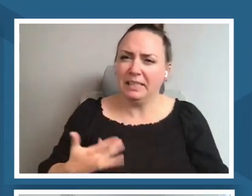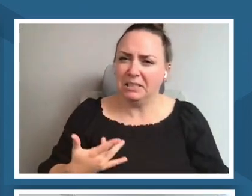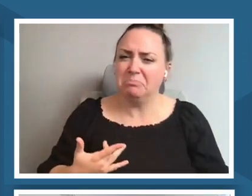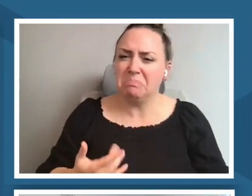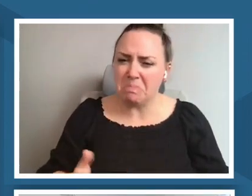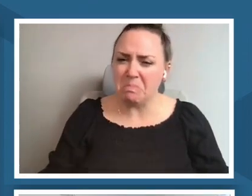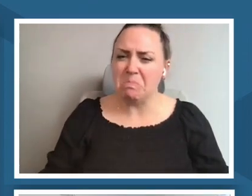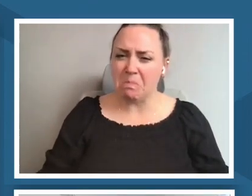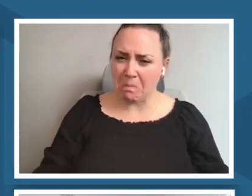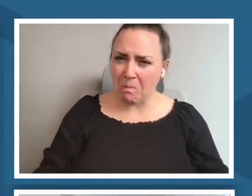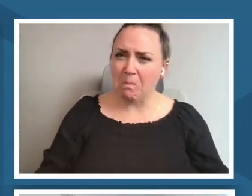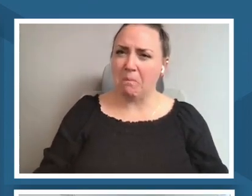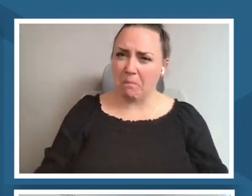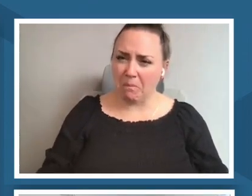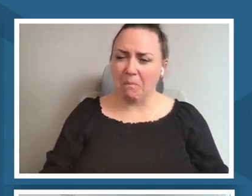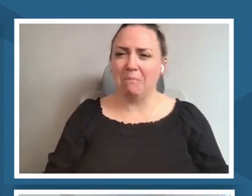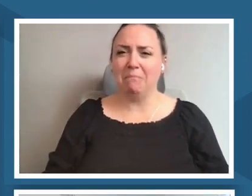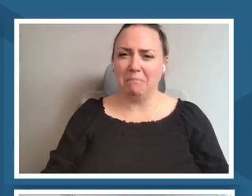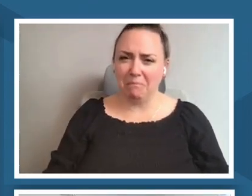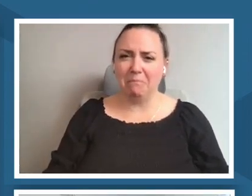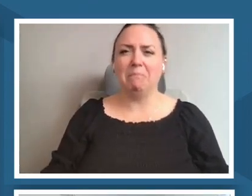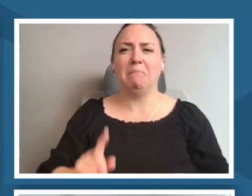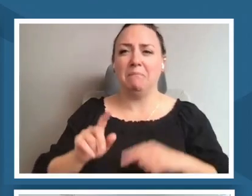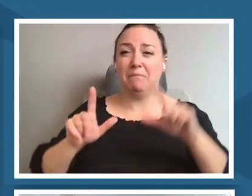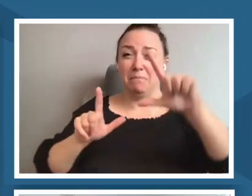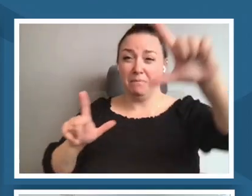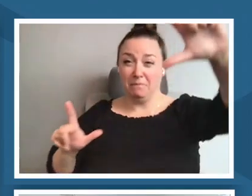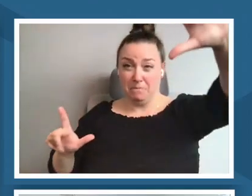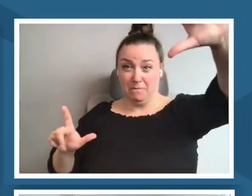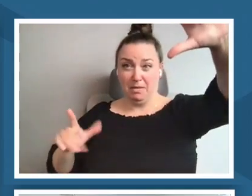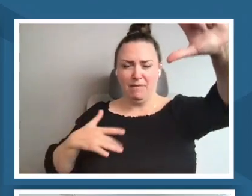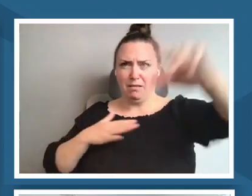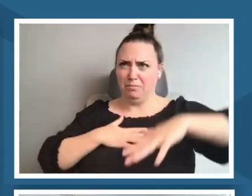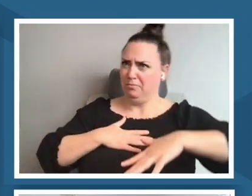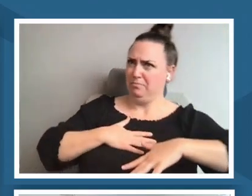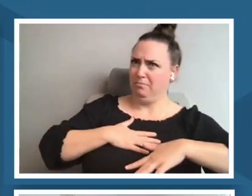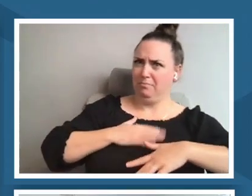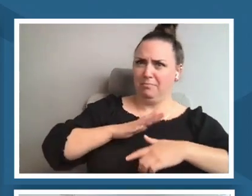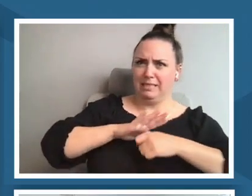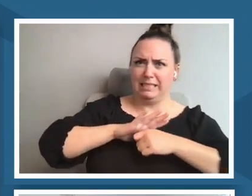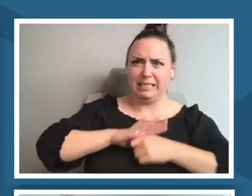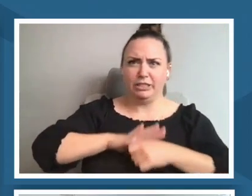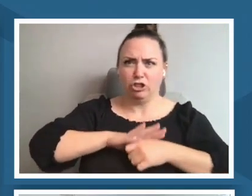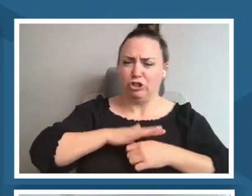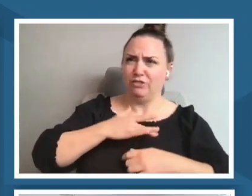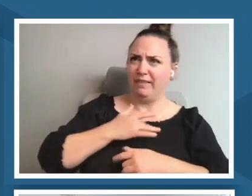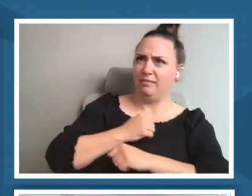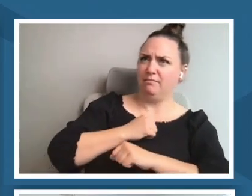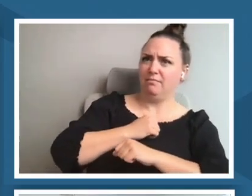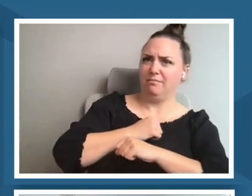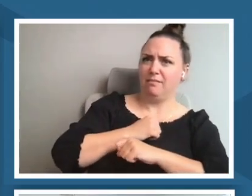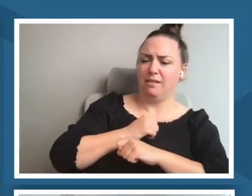there but then with the zooming in